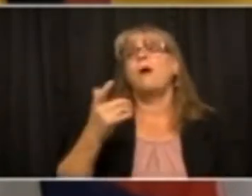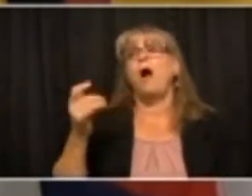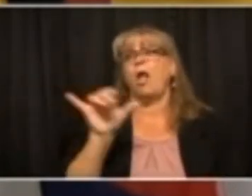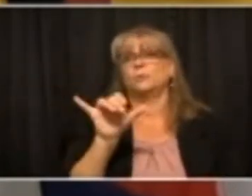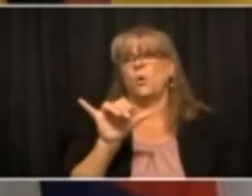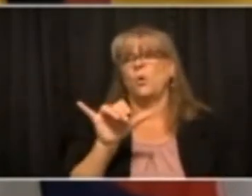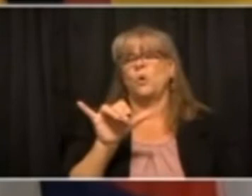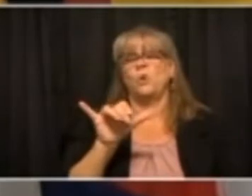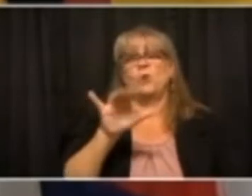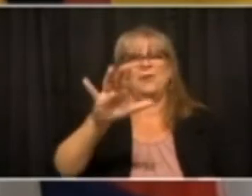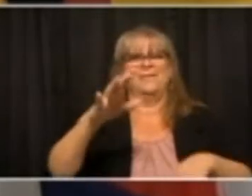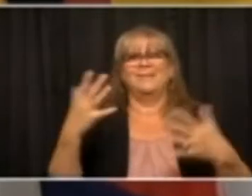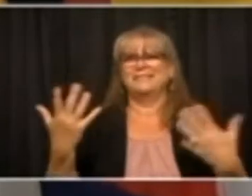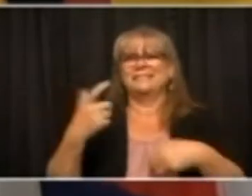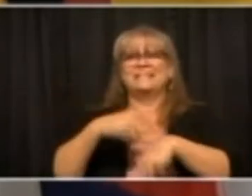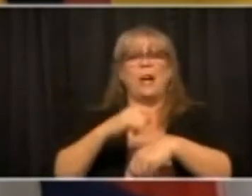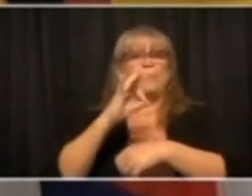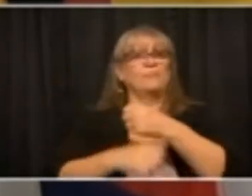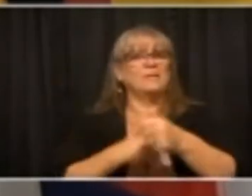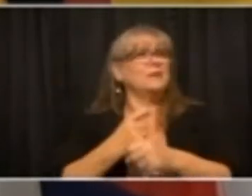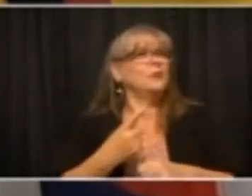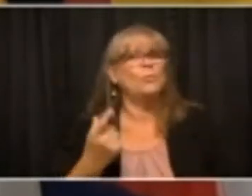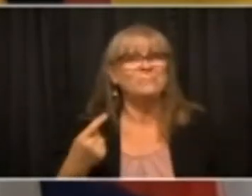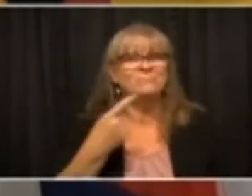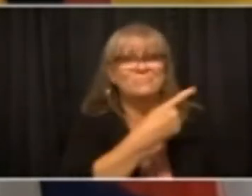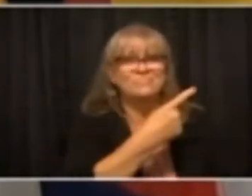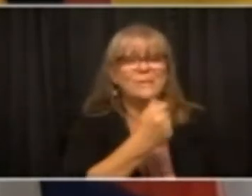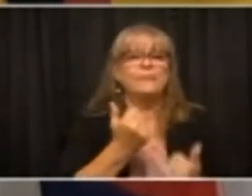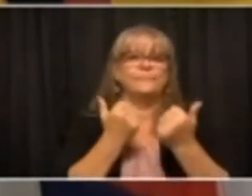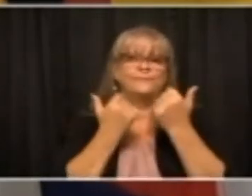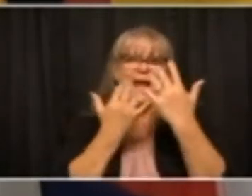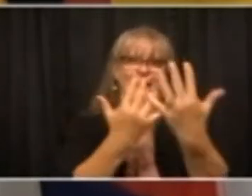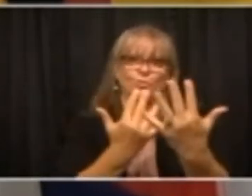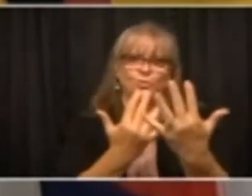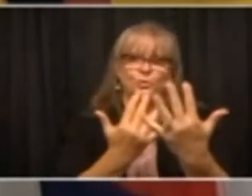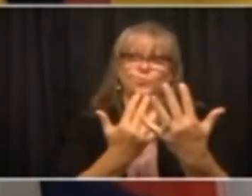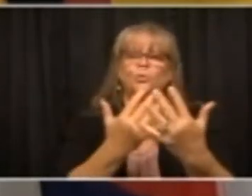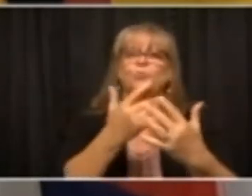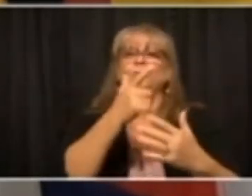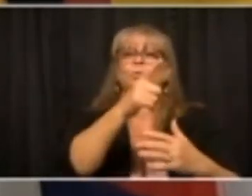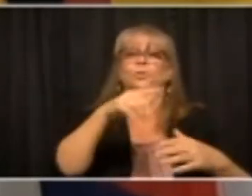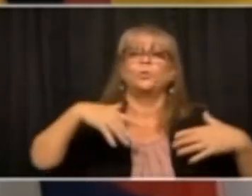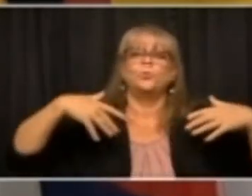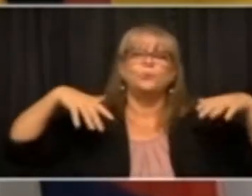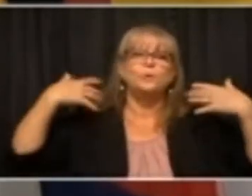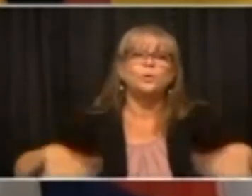this the entire state is in a drought we have dry and hot weather uh